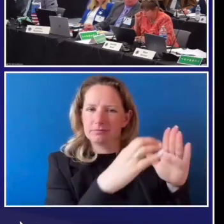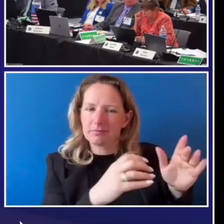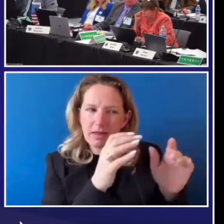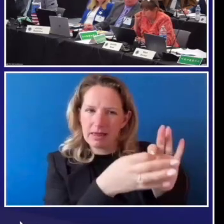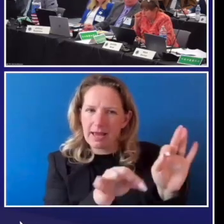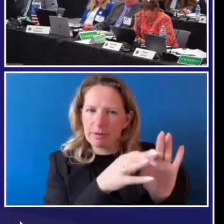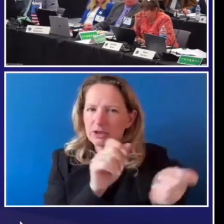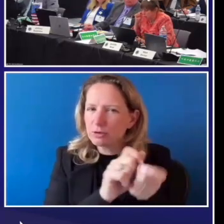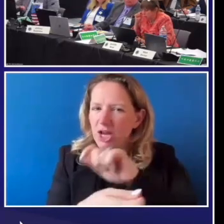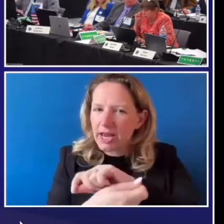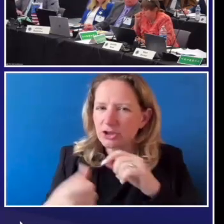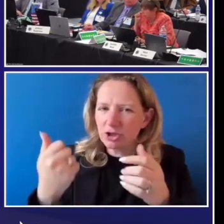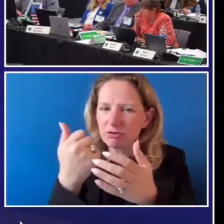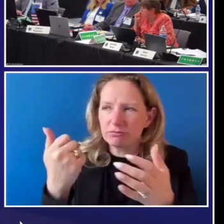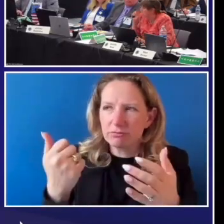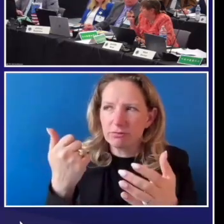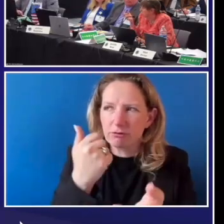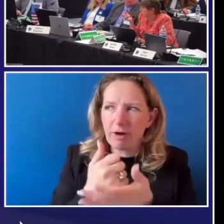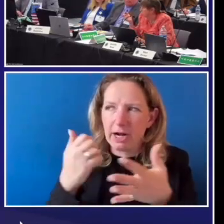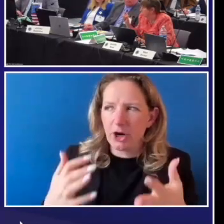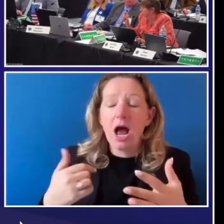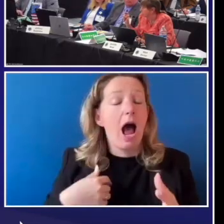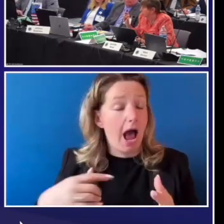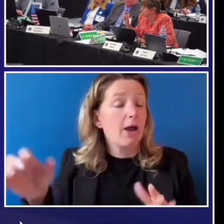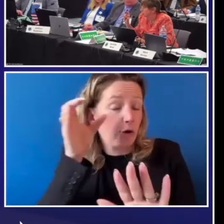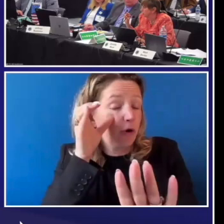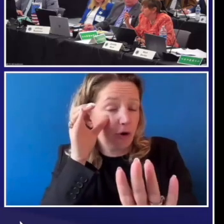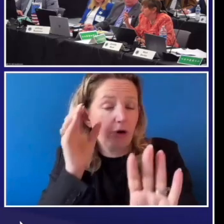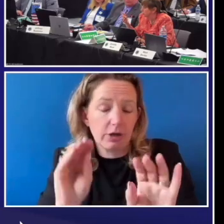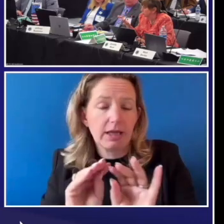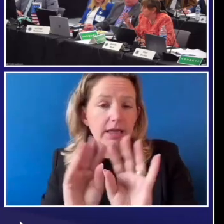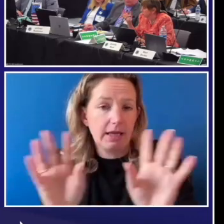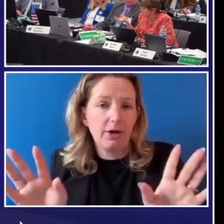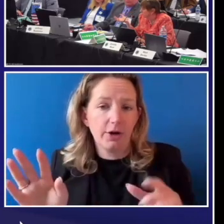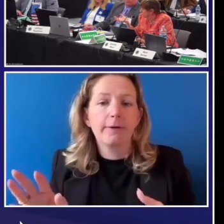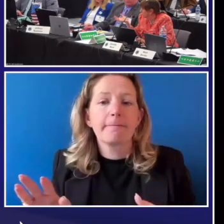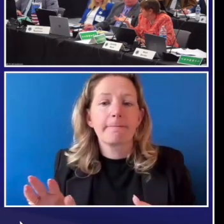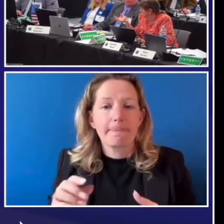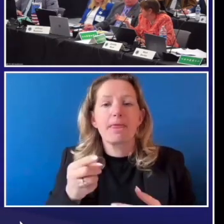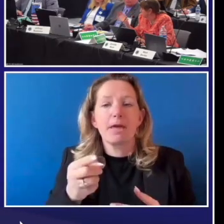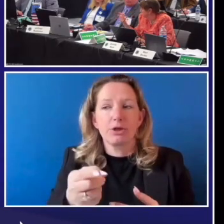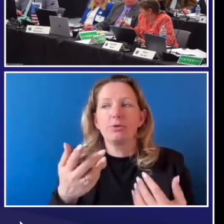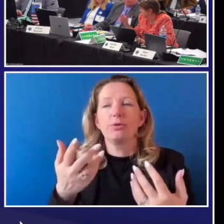And I think you could, I heard you loud and clear on the, you're flipping the presumption. So you're presumed.